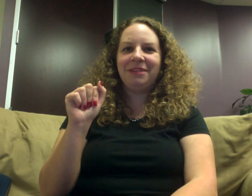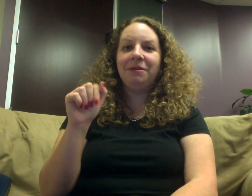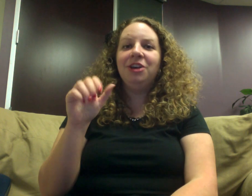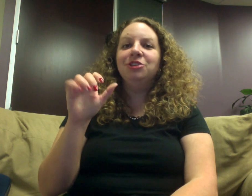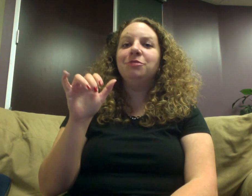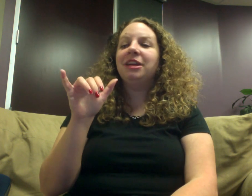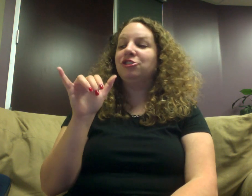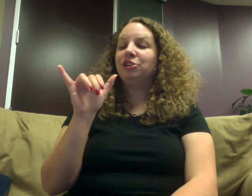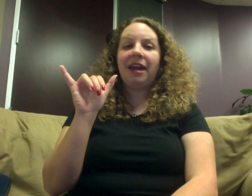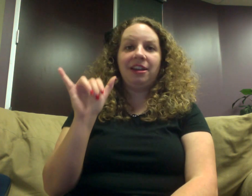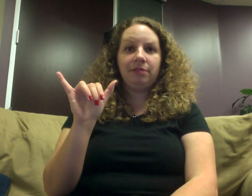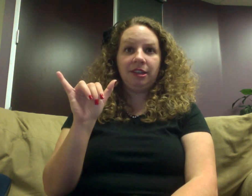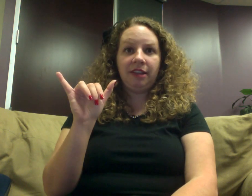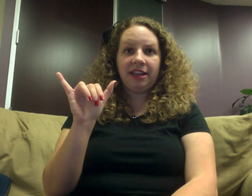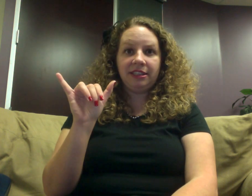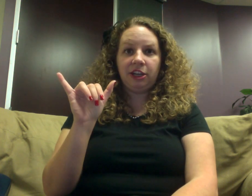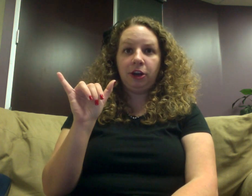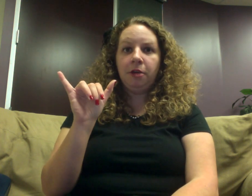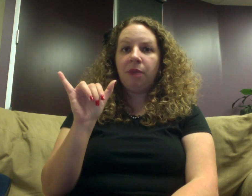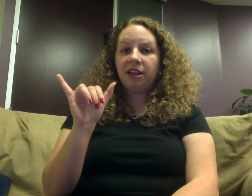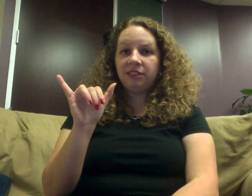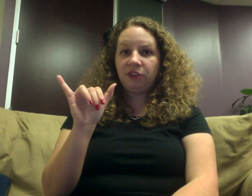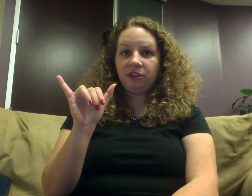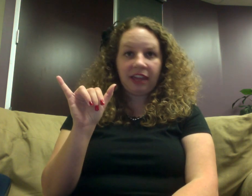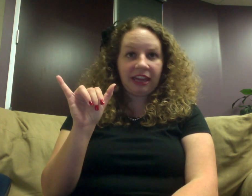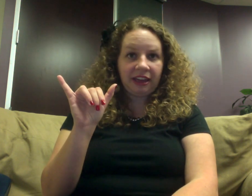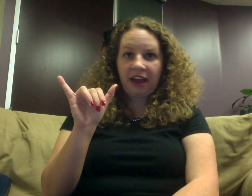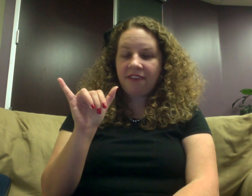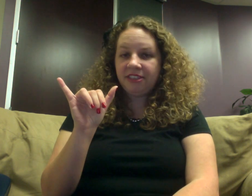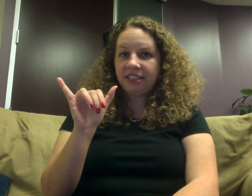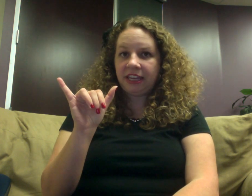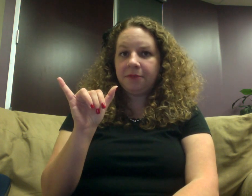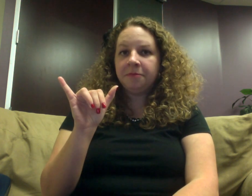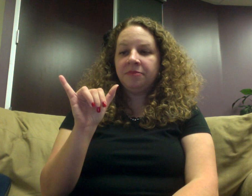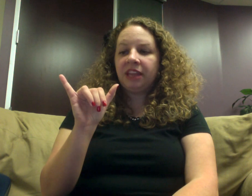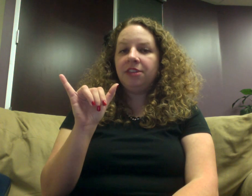my name. So make sure you end with the last letter, pause for like a half a second, and